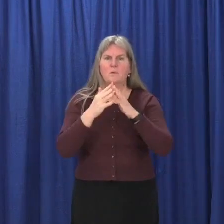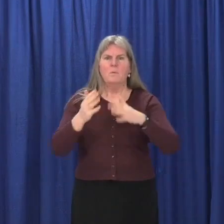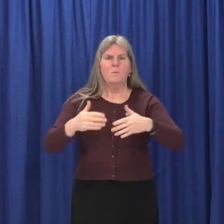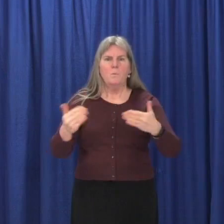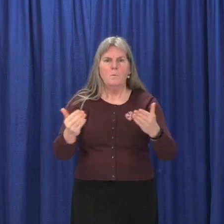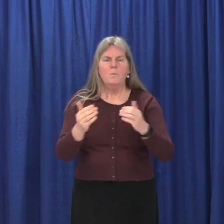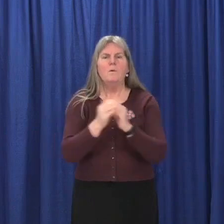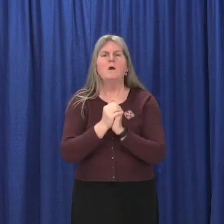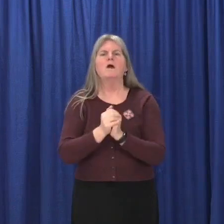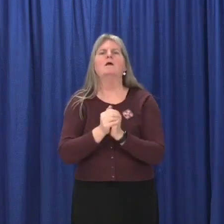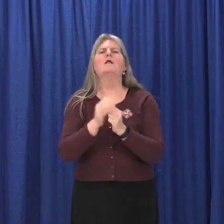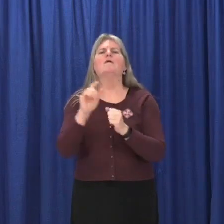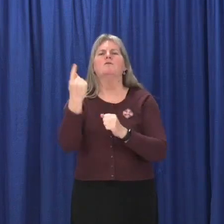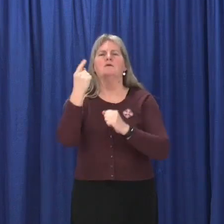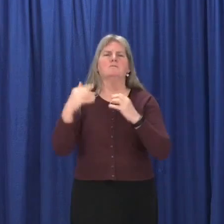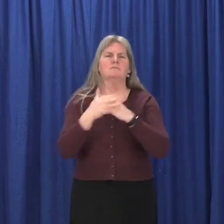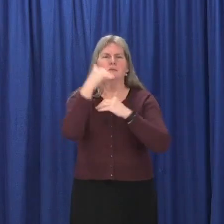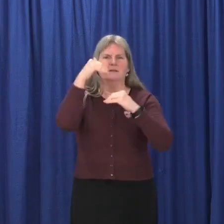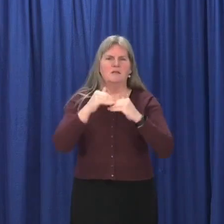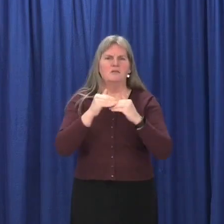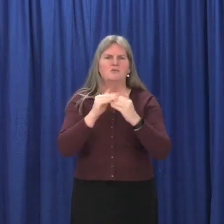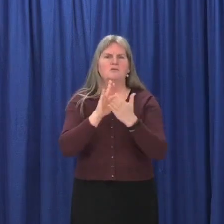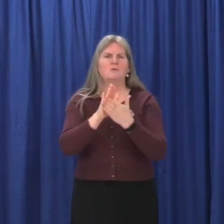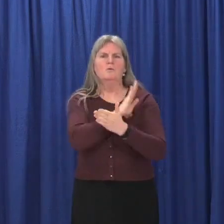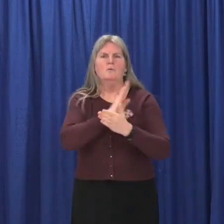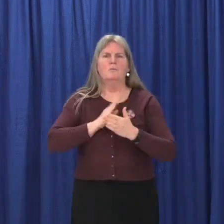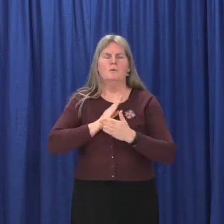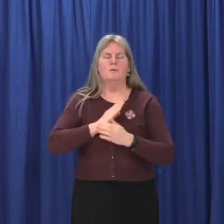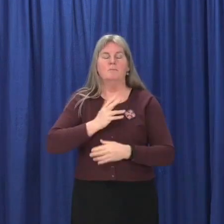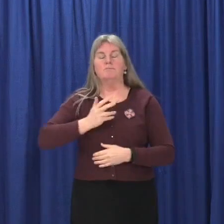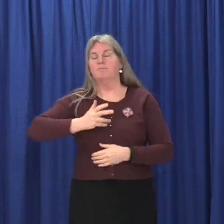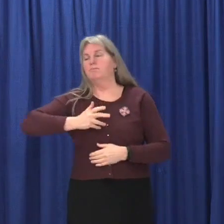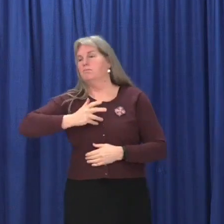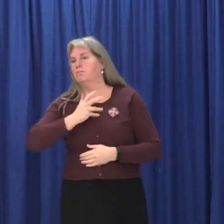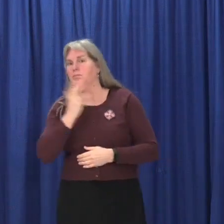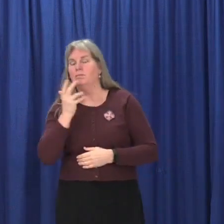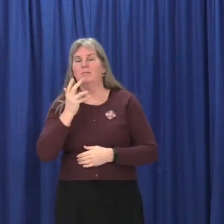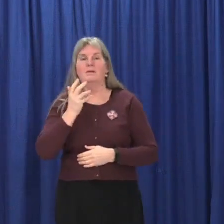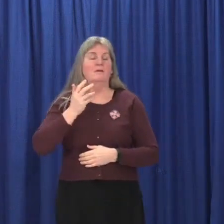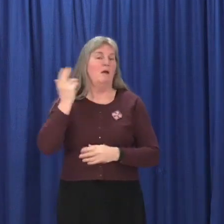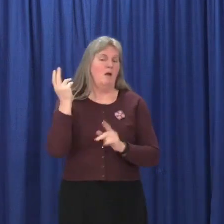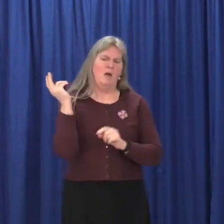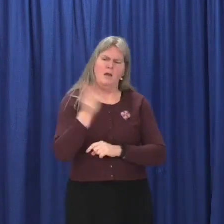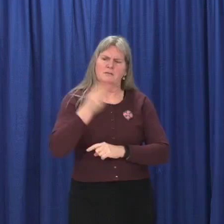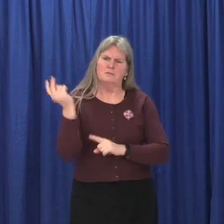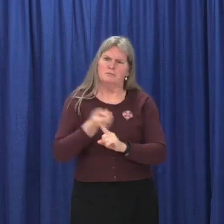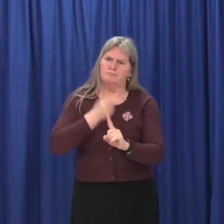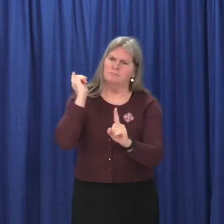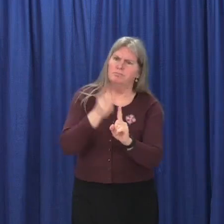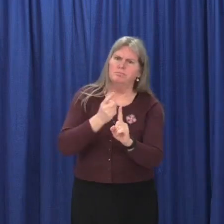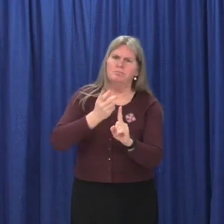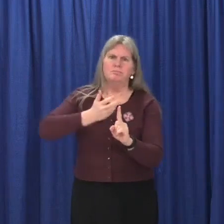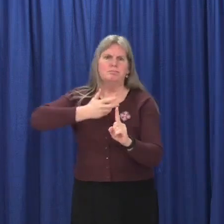school board. What an incredible moment for our territory and historic milestone on our journey